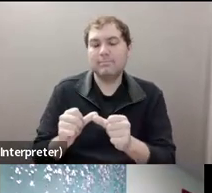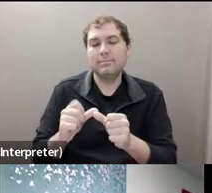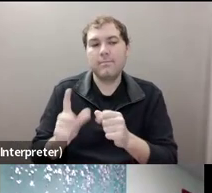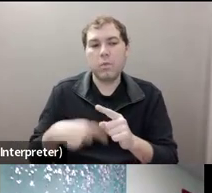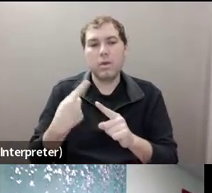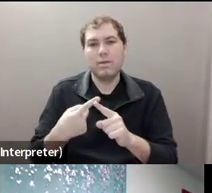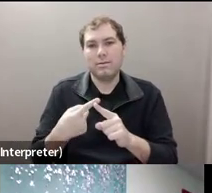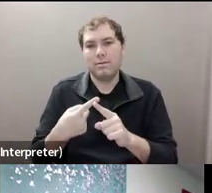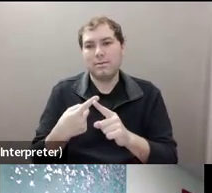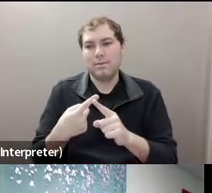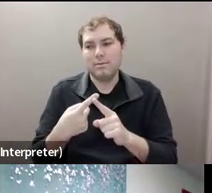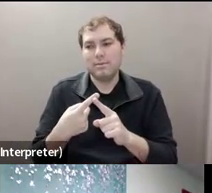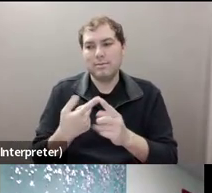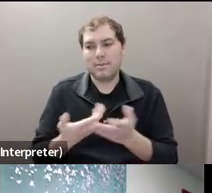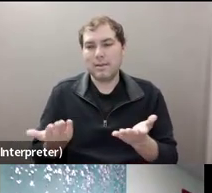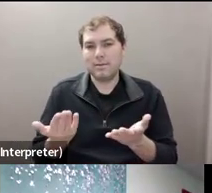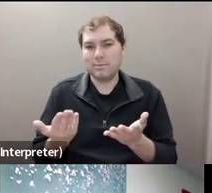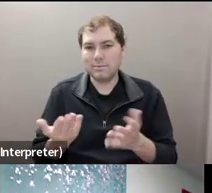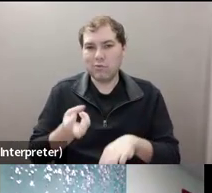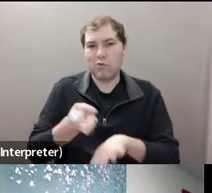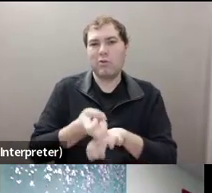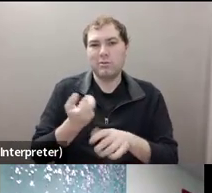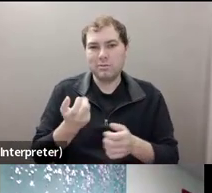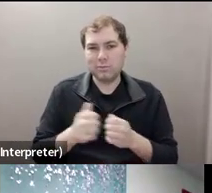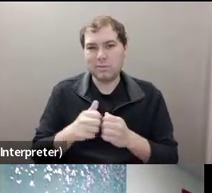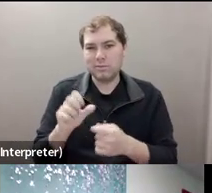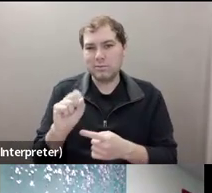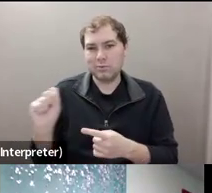Beck Levin: things are really difficult. For example, with social security over.